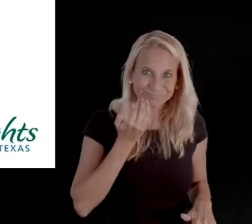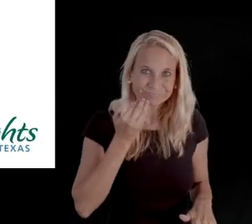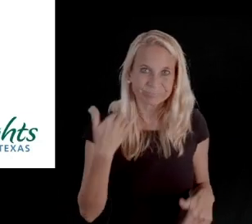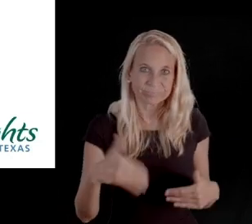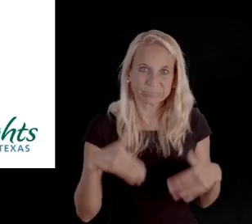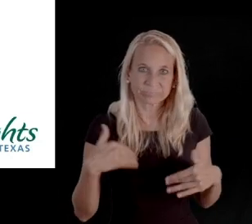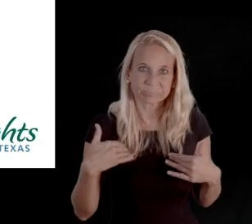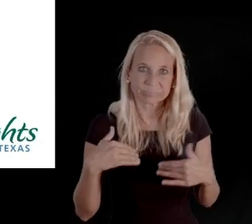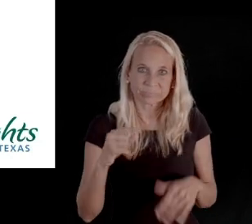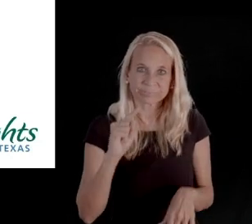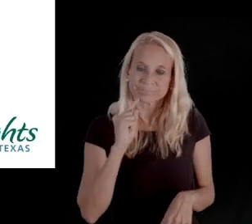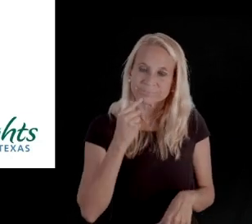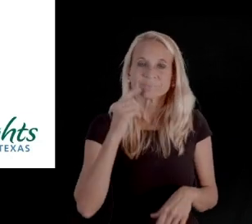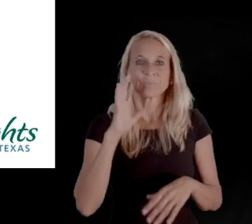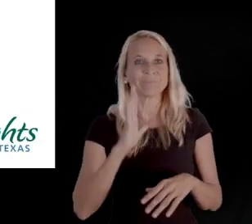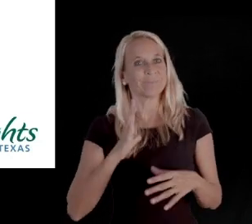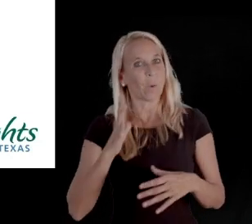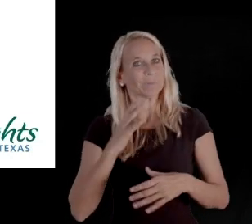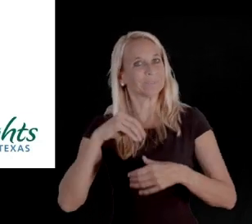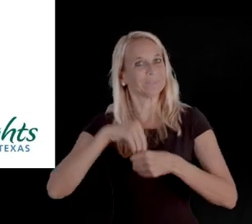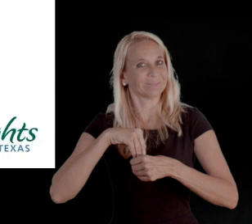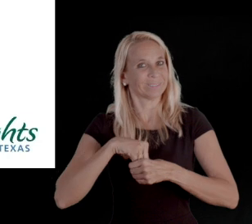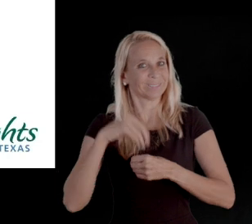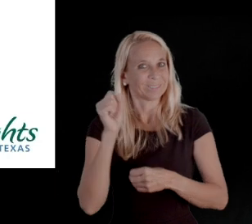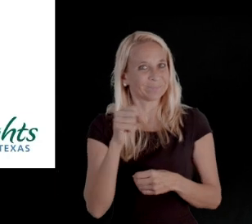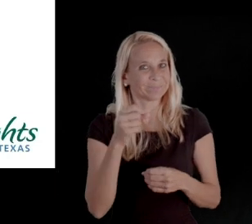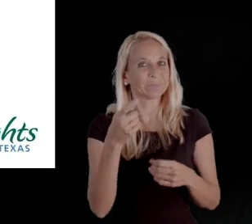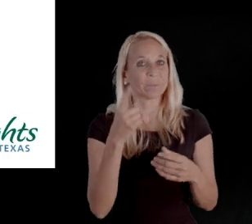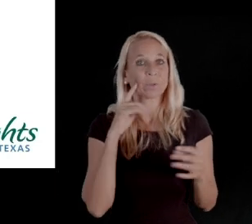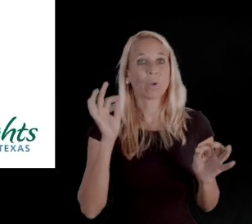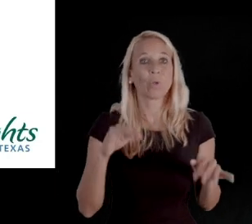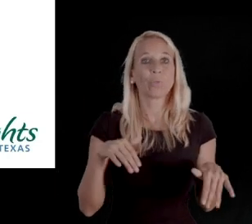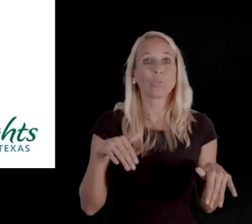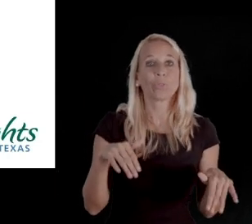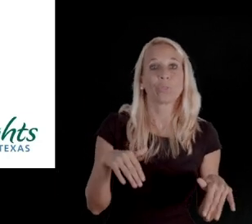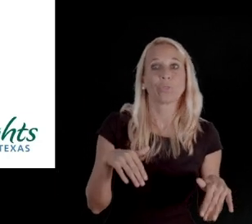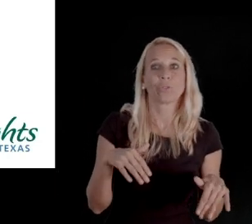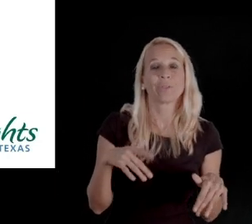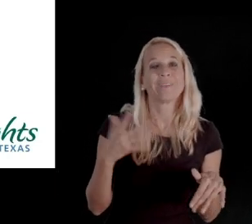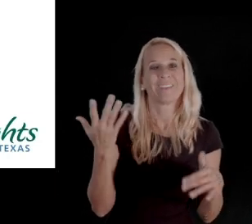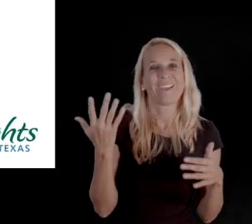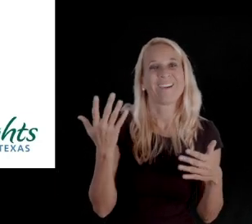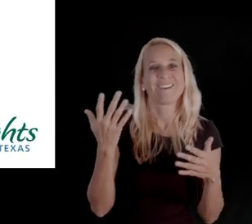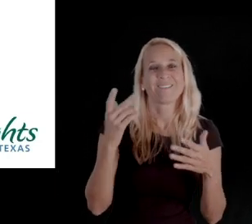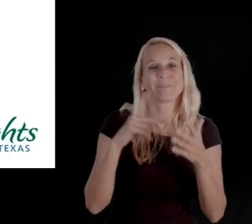and it's formal in the sense that you can be unrepresented within this process and it should be